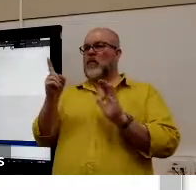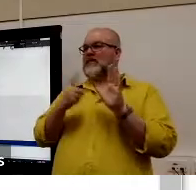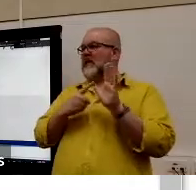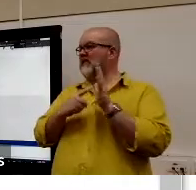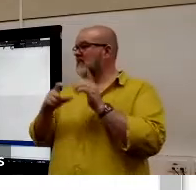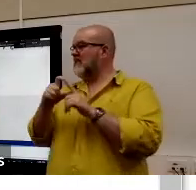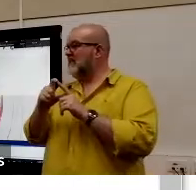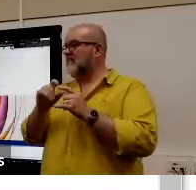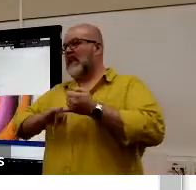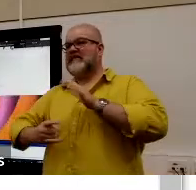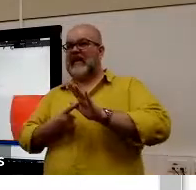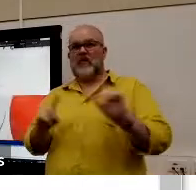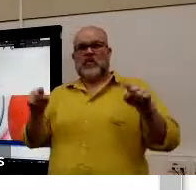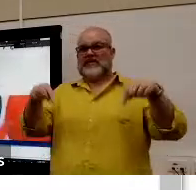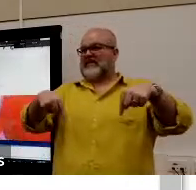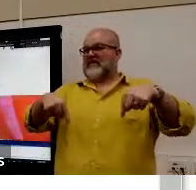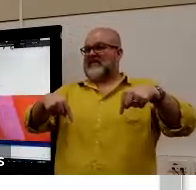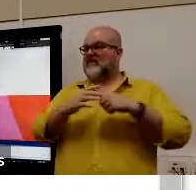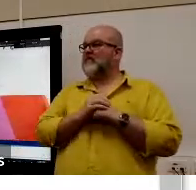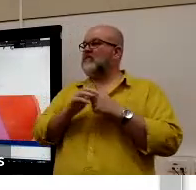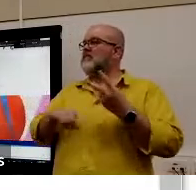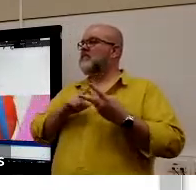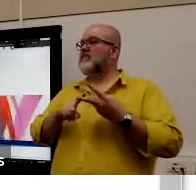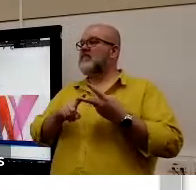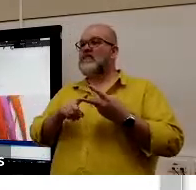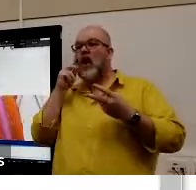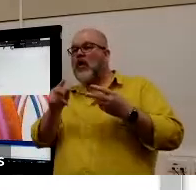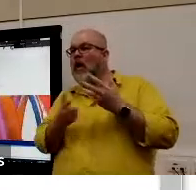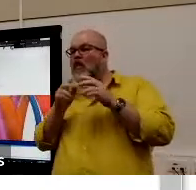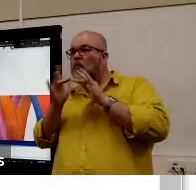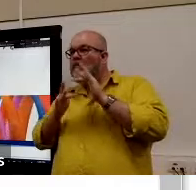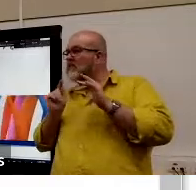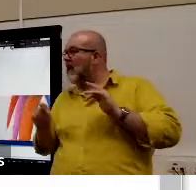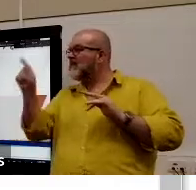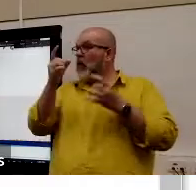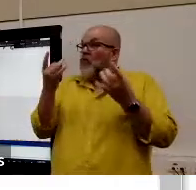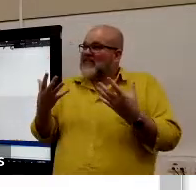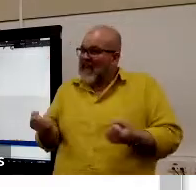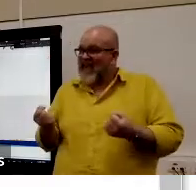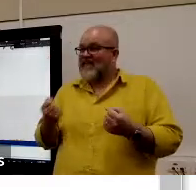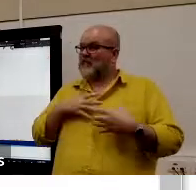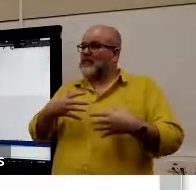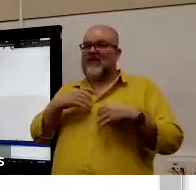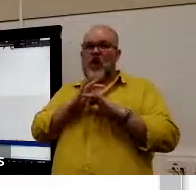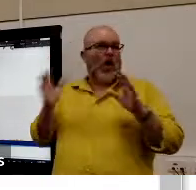Firstly I thought okay so AATD(SA)... what is it about? The second thing looking at other websites that already have...